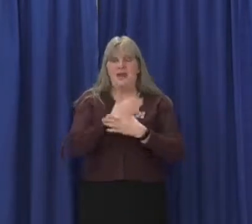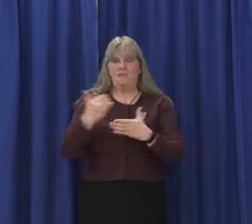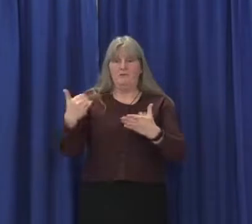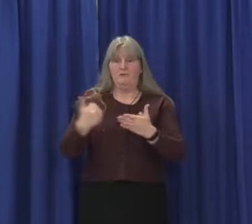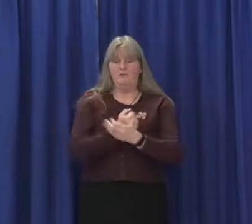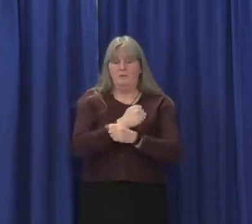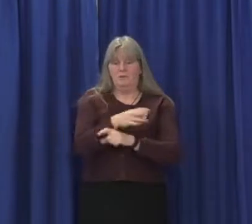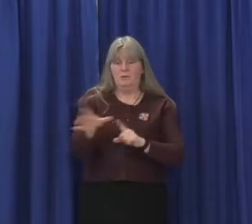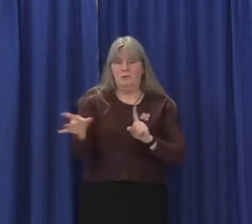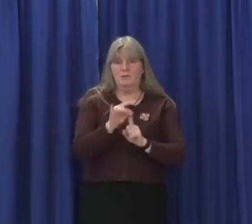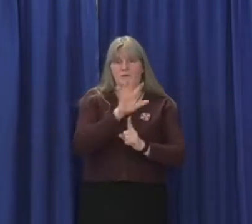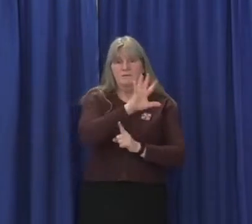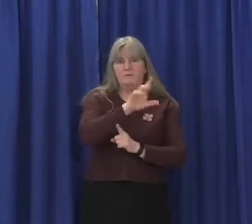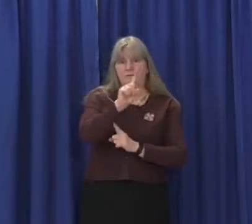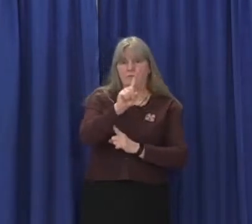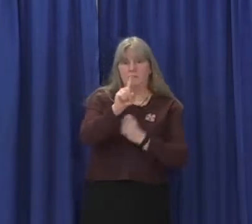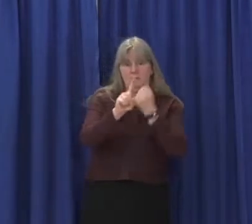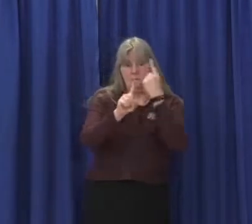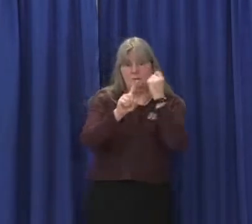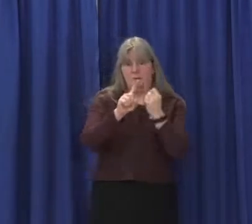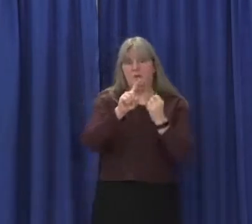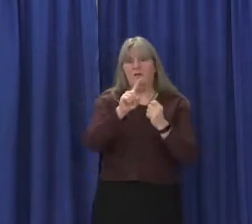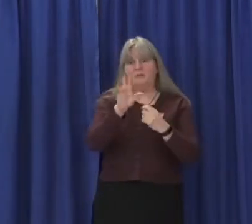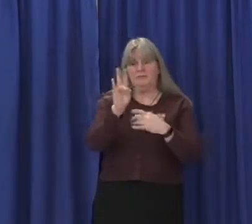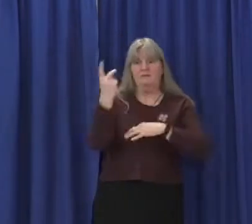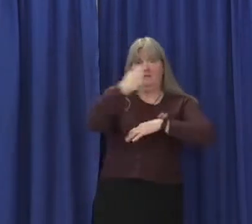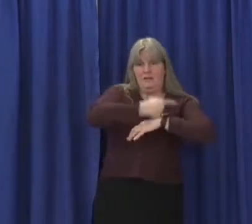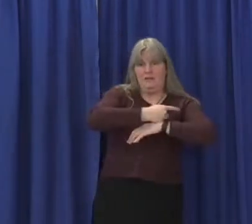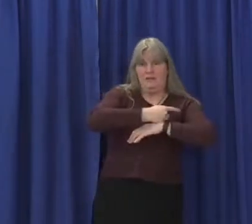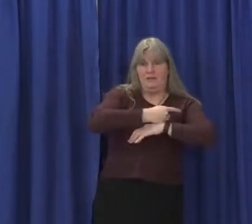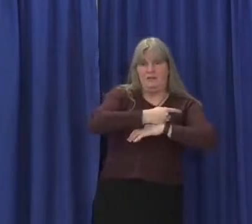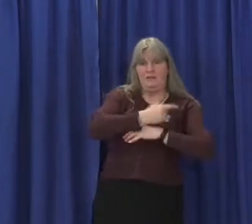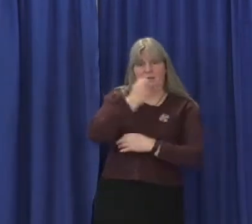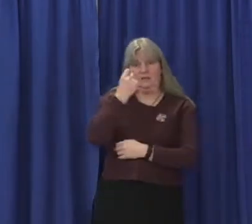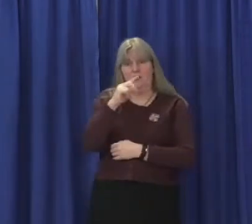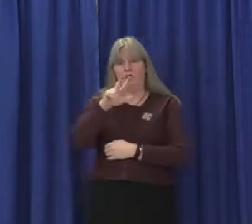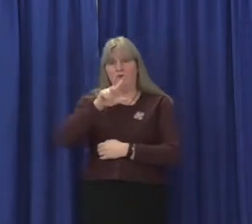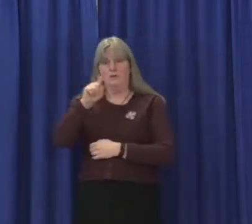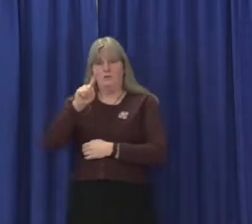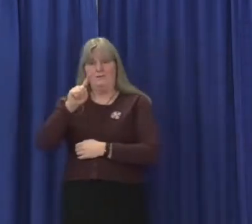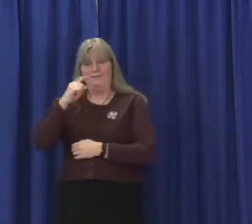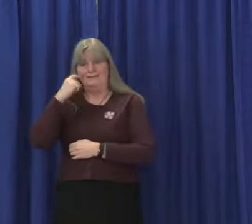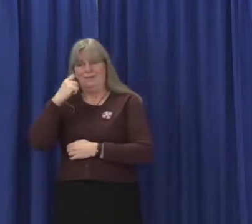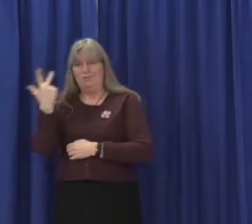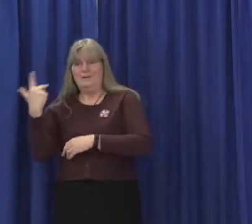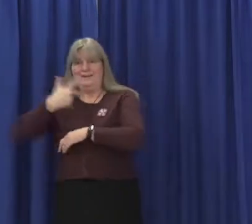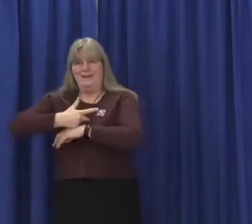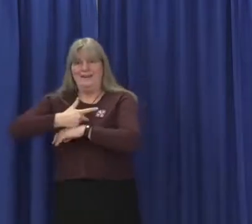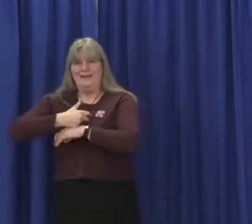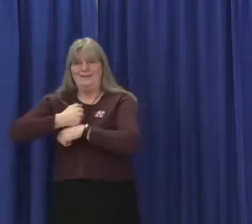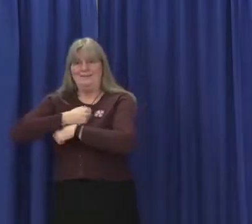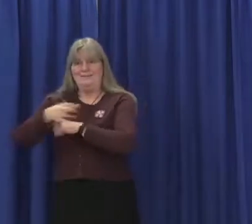count is 51 for the past seven days, and 31 over the past three days.